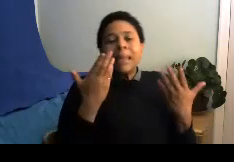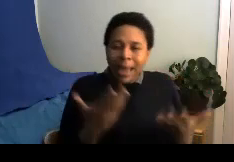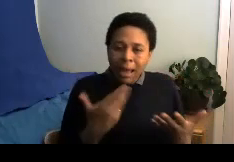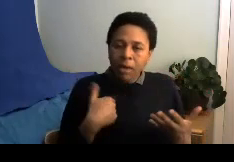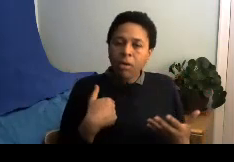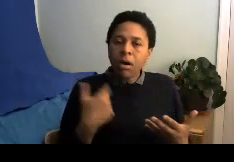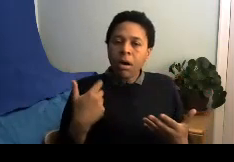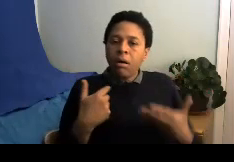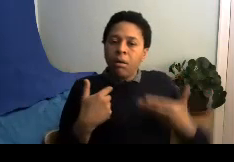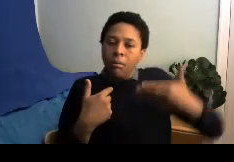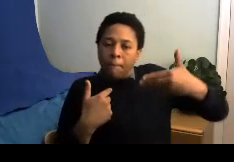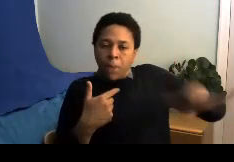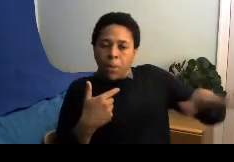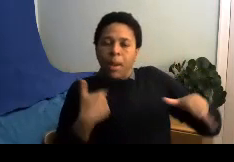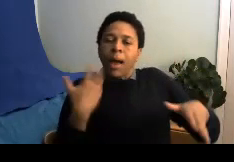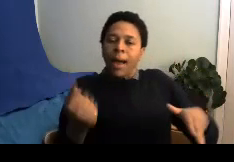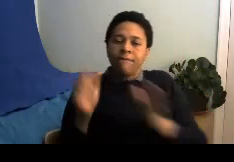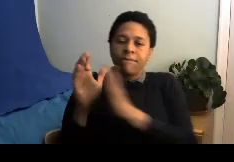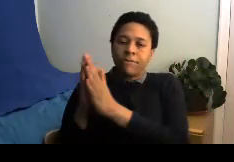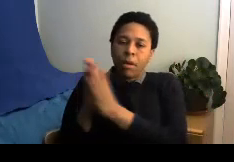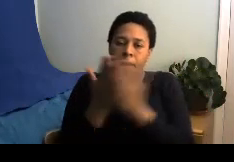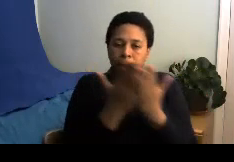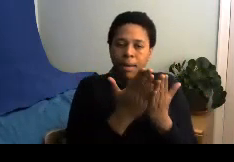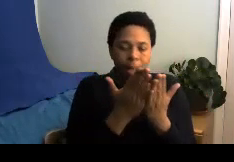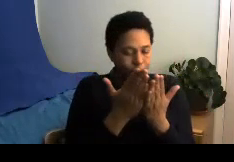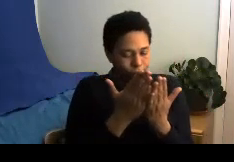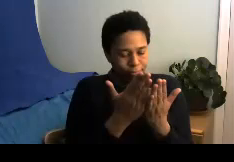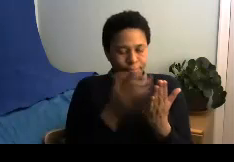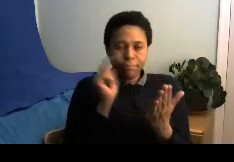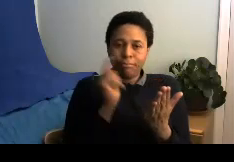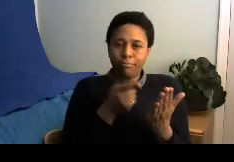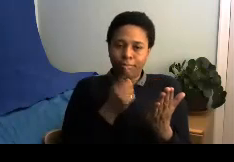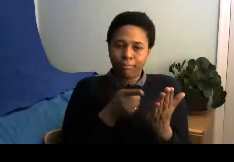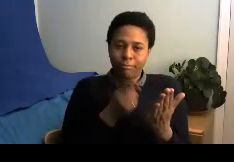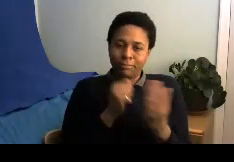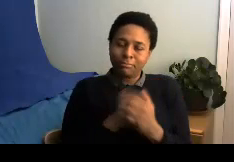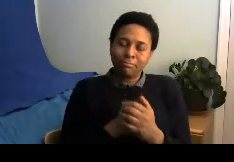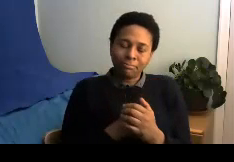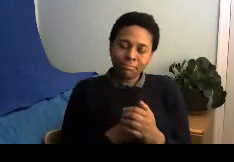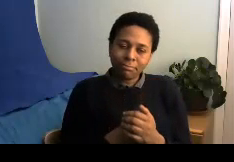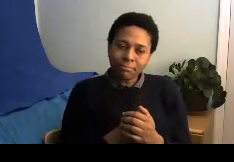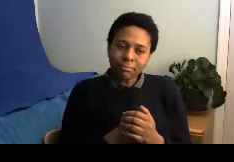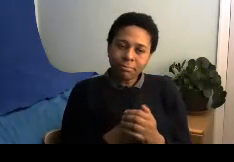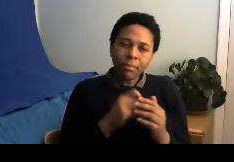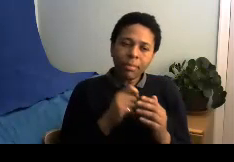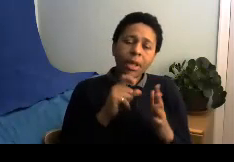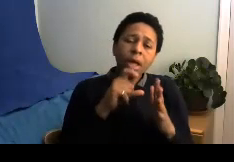the many moments with regards to the Jehovah's Witness, uh, stuf